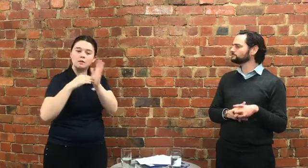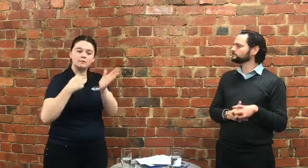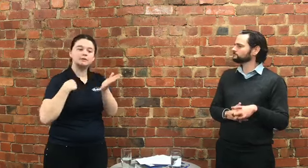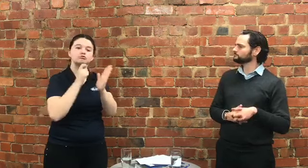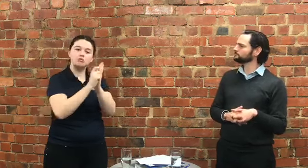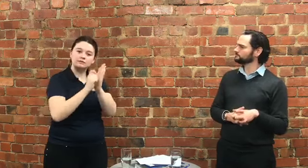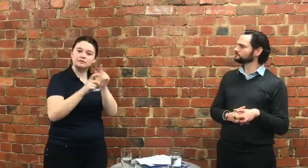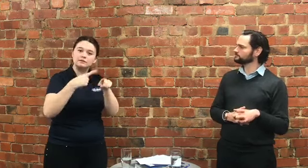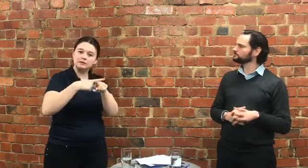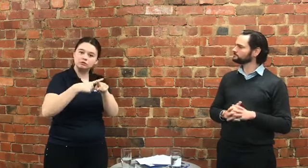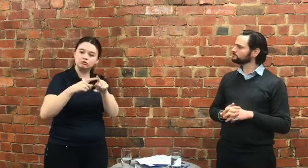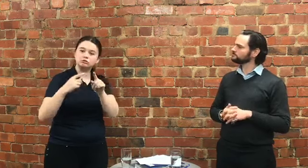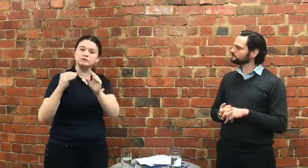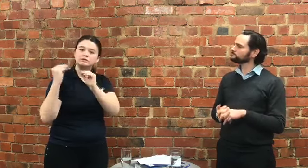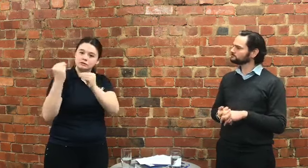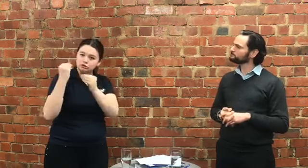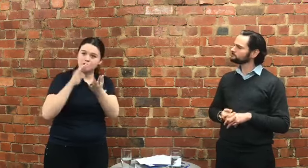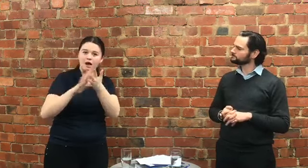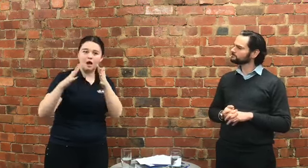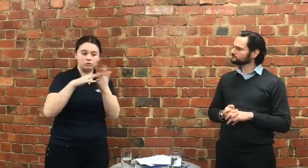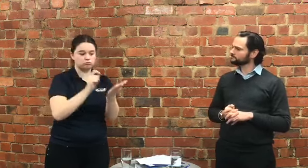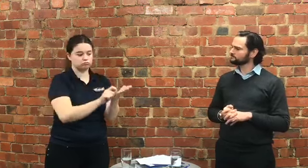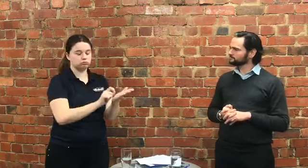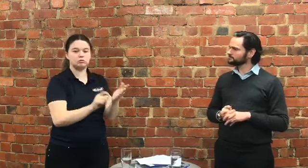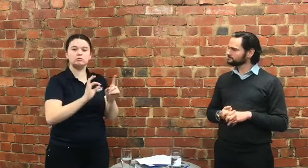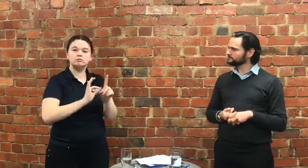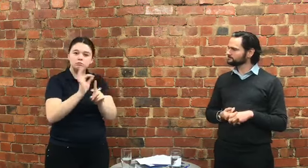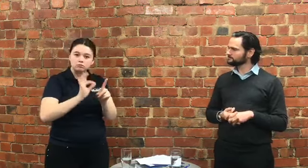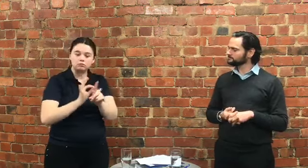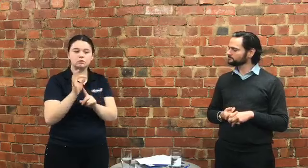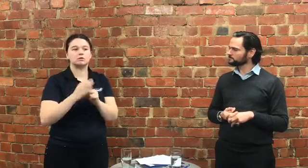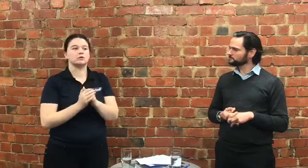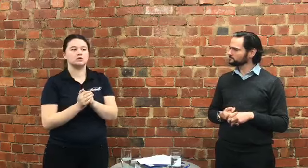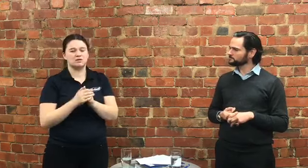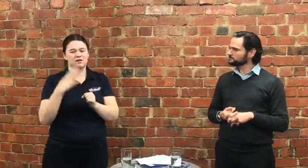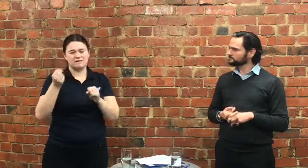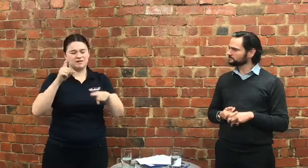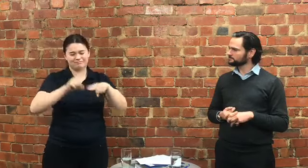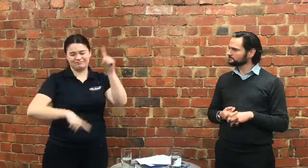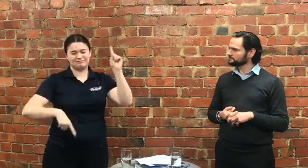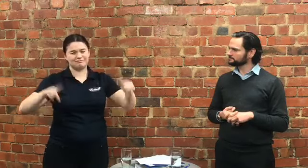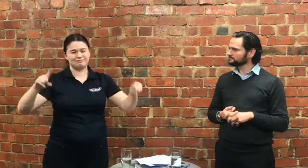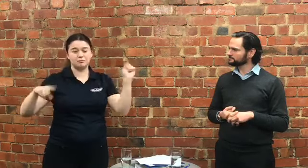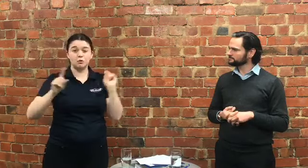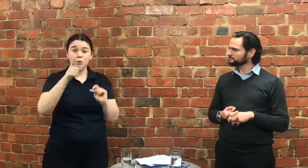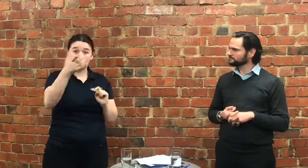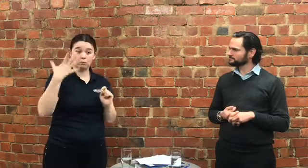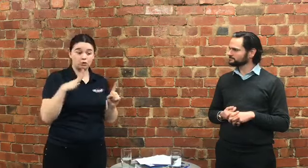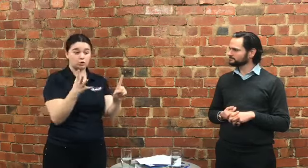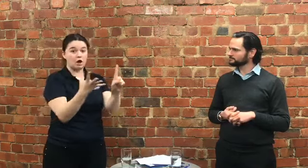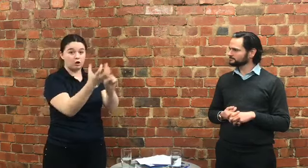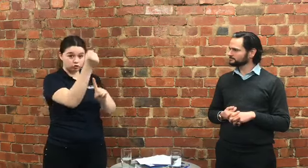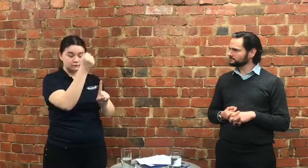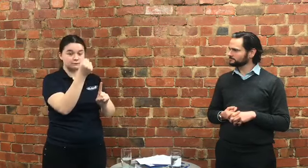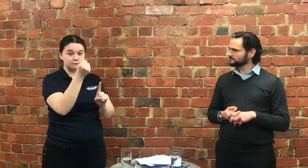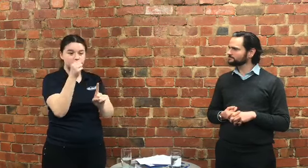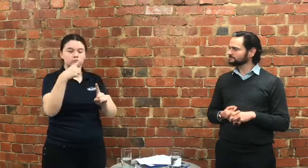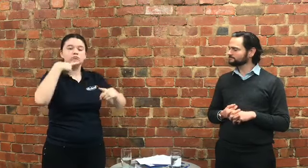to get to where you want to go, to be able to achieve your aspirations. It might be - you want to gain better employment